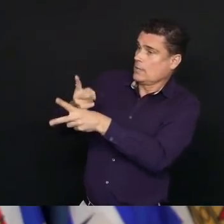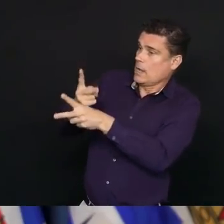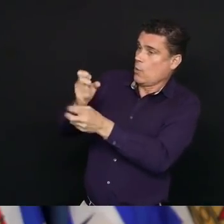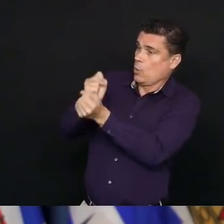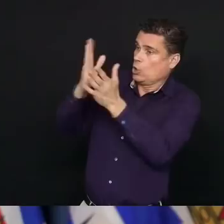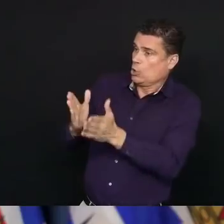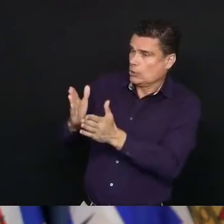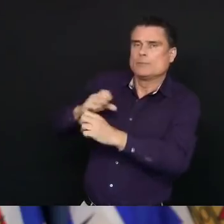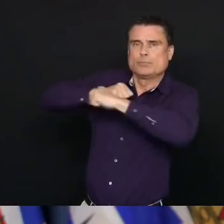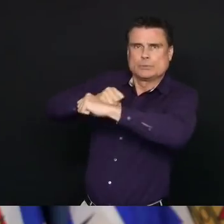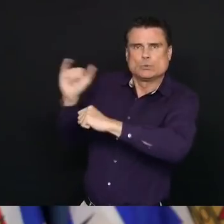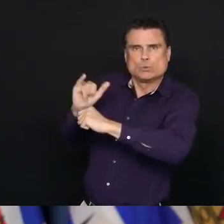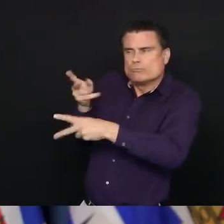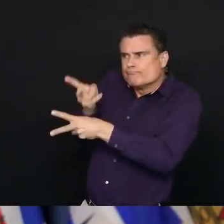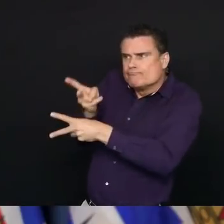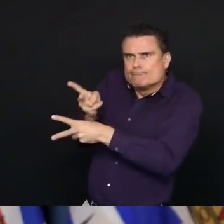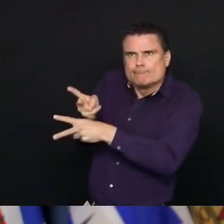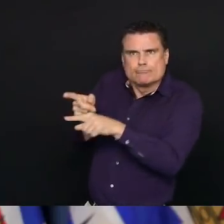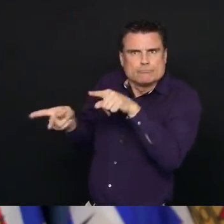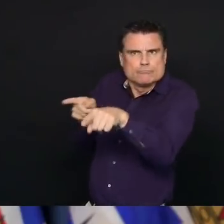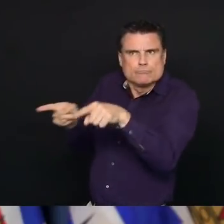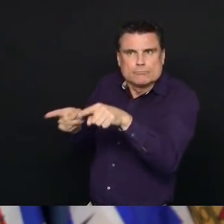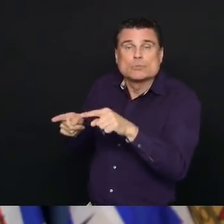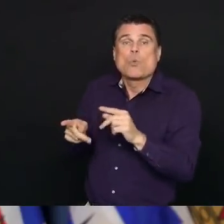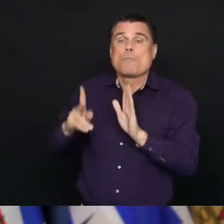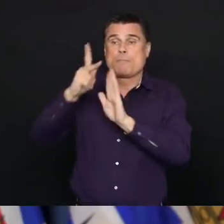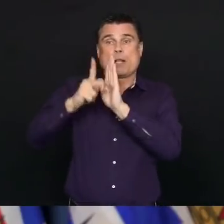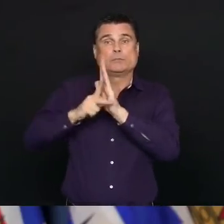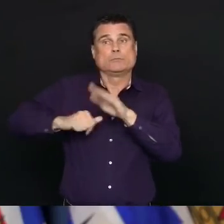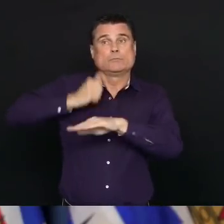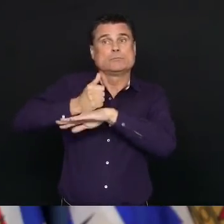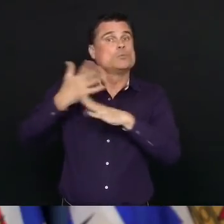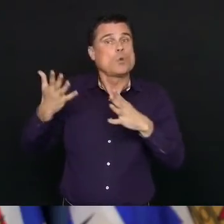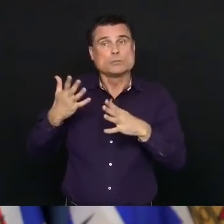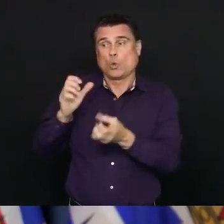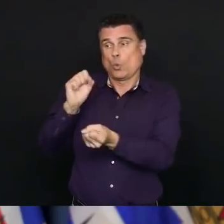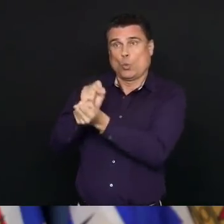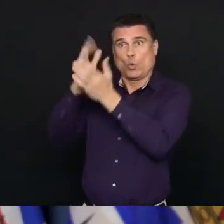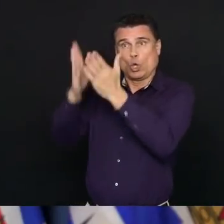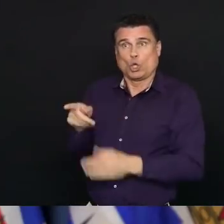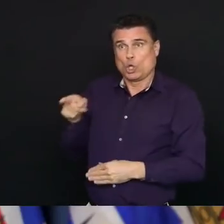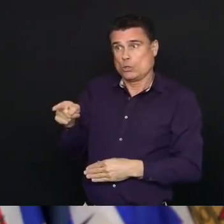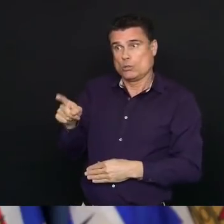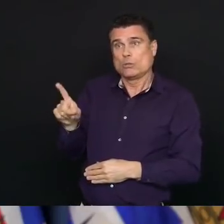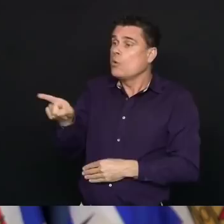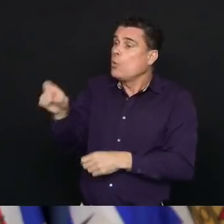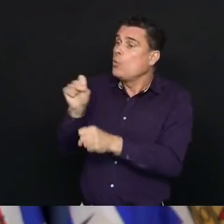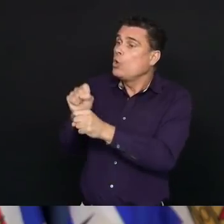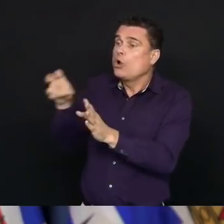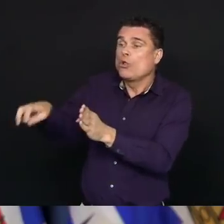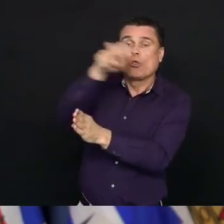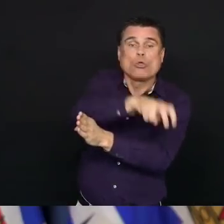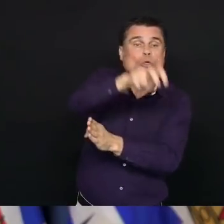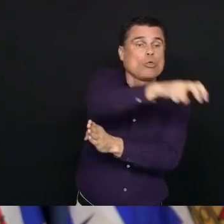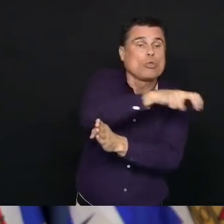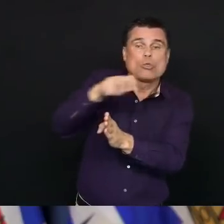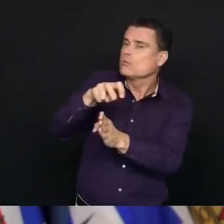and those caring for them and make it possible for workers to provide services at a single location. In response to the public health officer